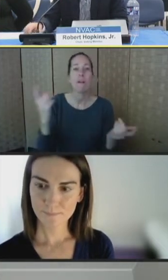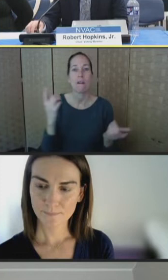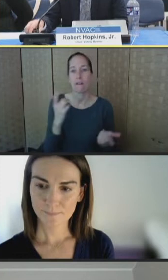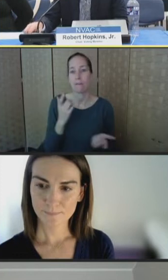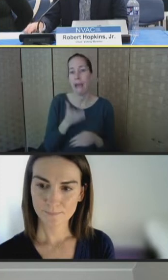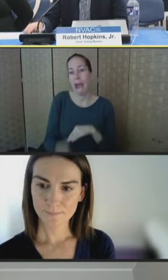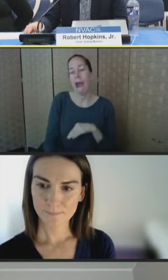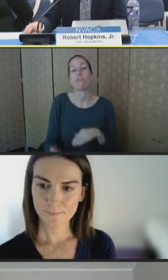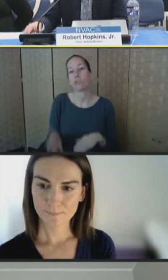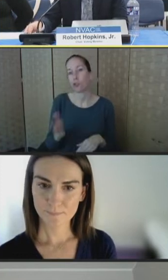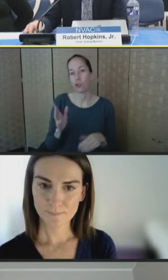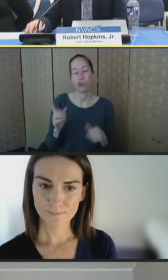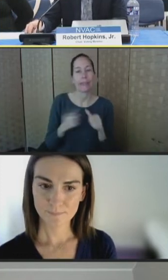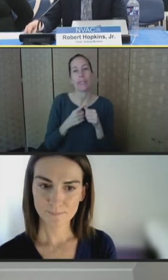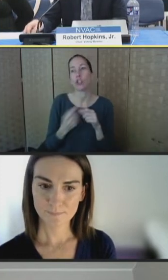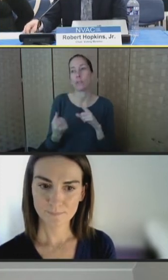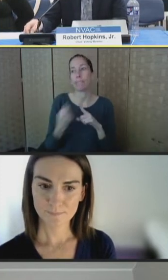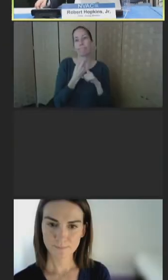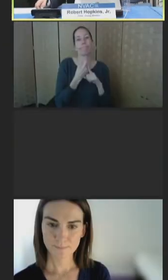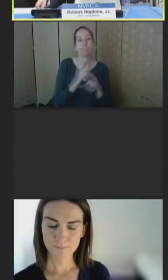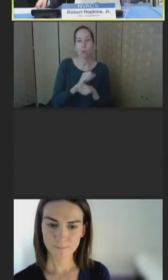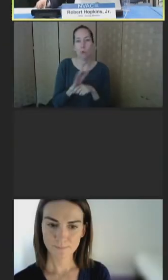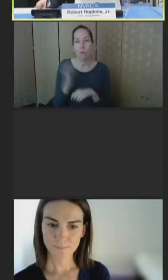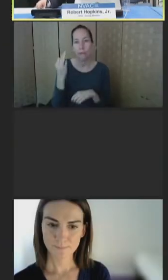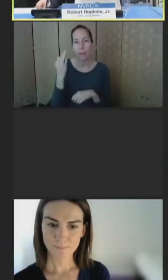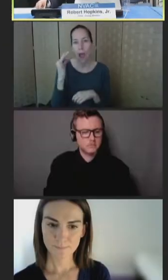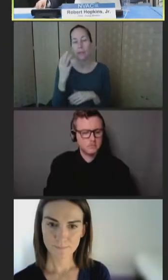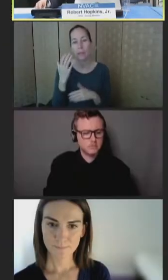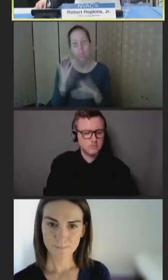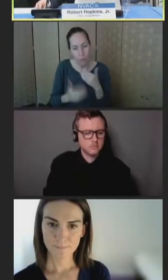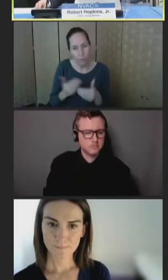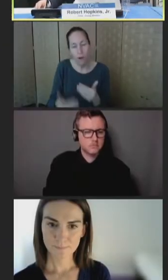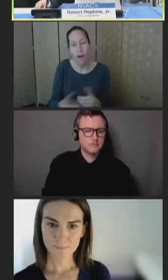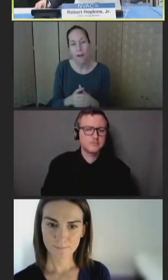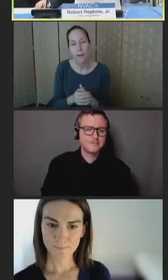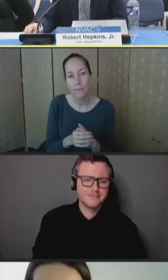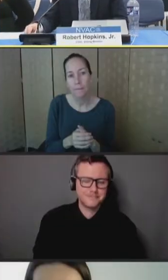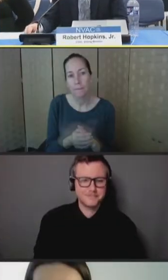We've now come to our time for our federal agency and liaison representative updates.